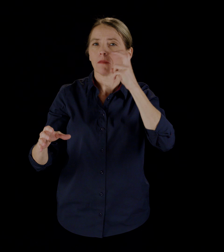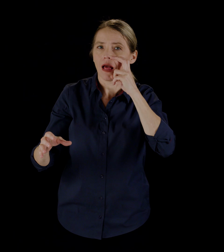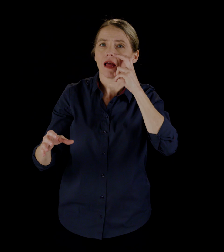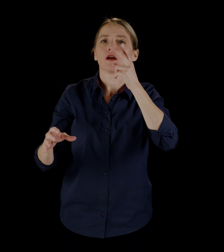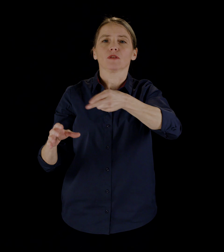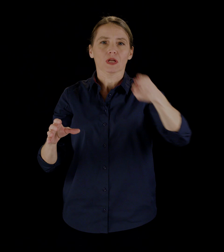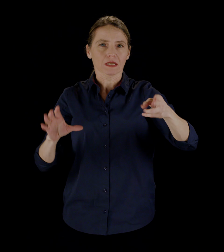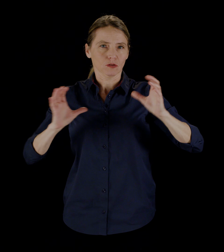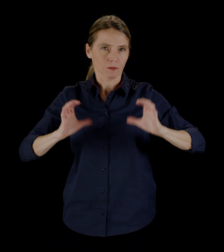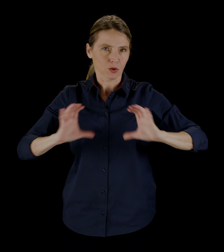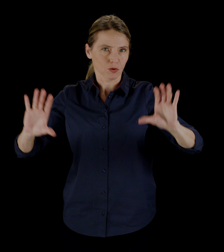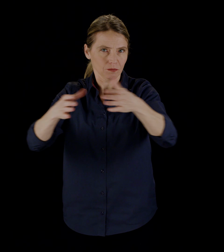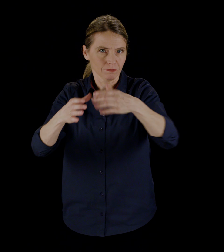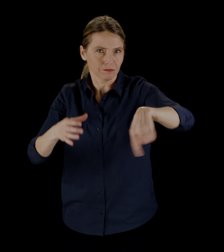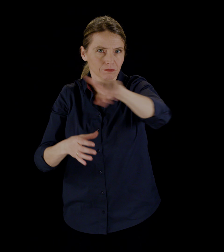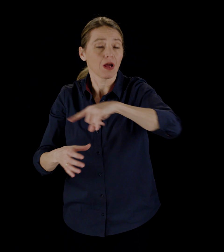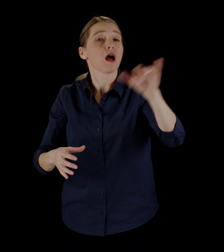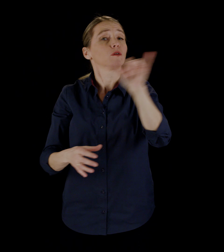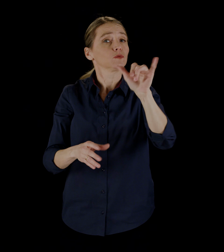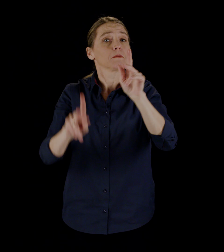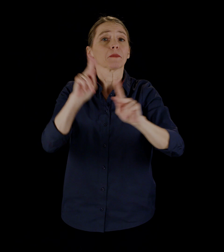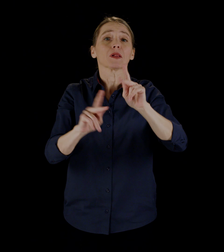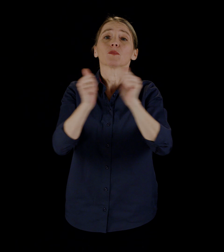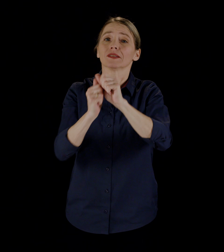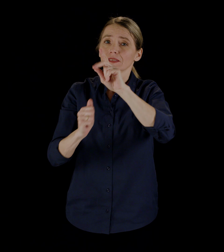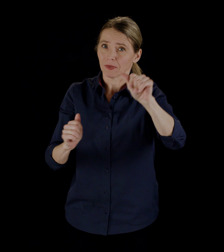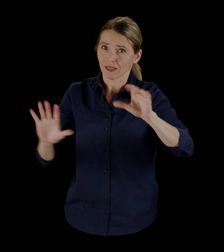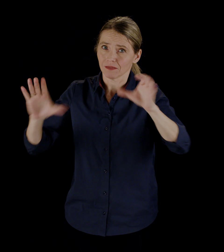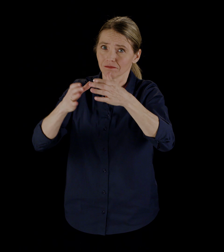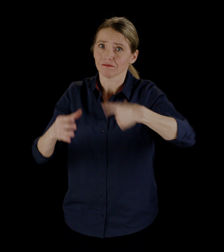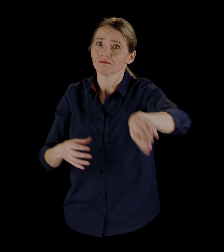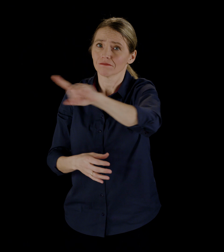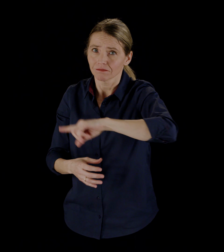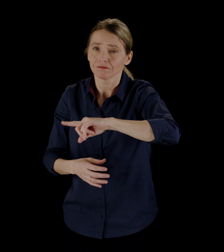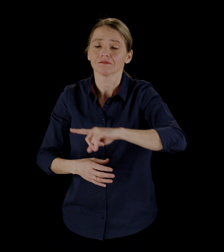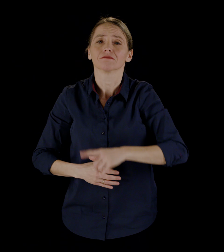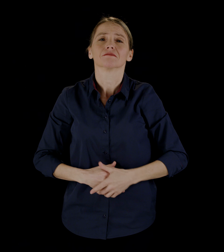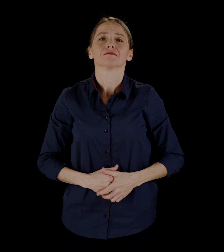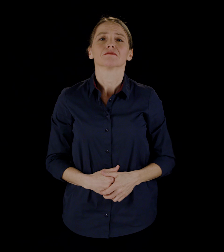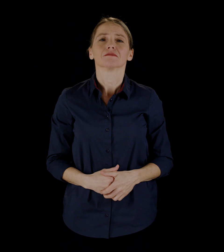If the service is not suitable, customers can cancel their contract without penalty